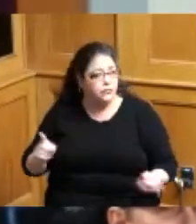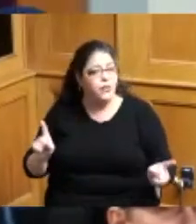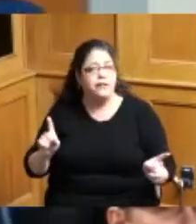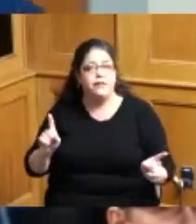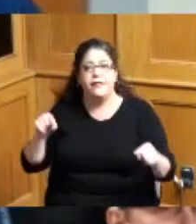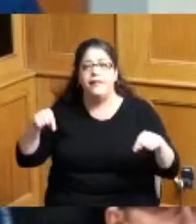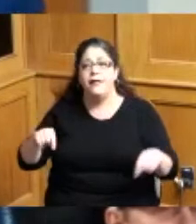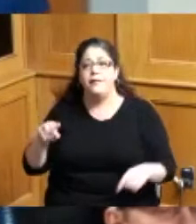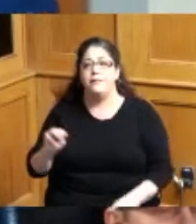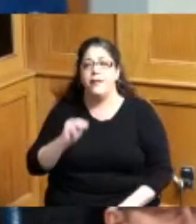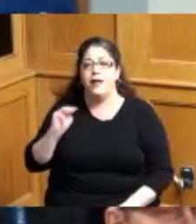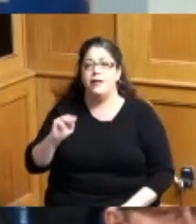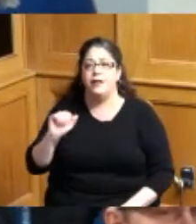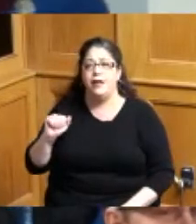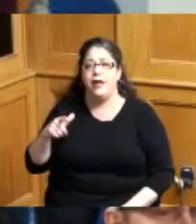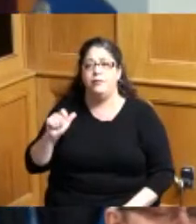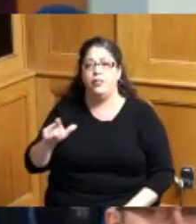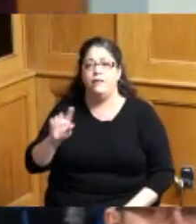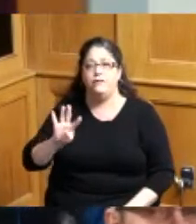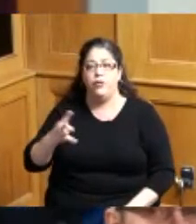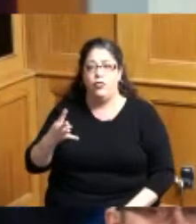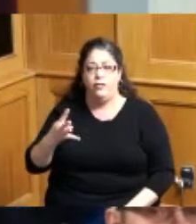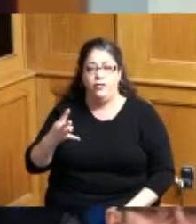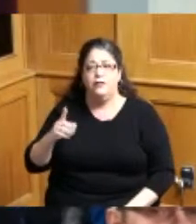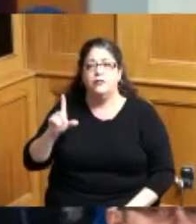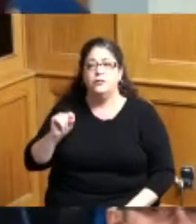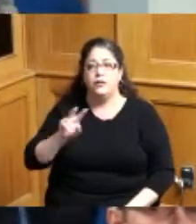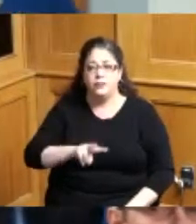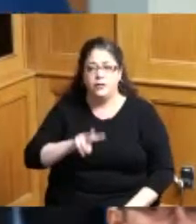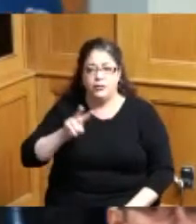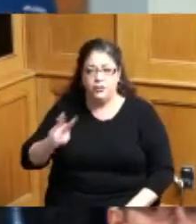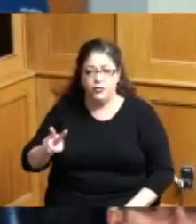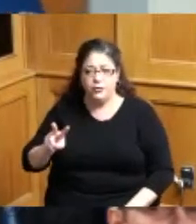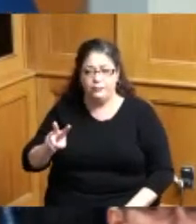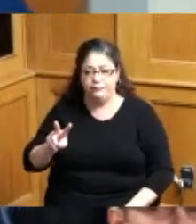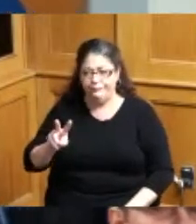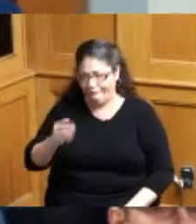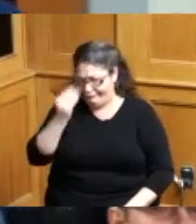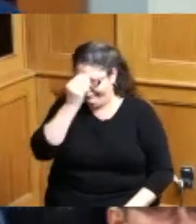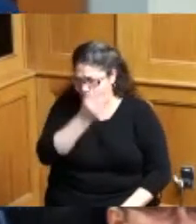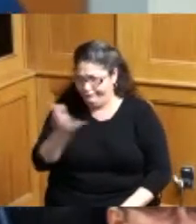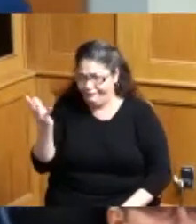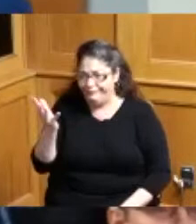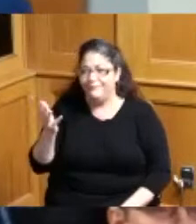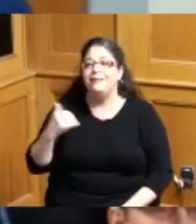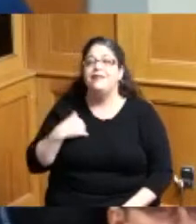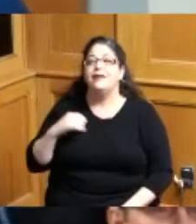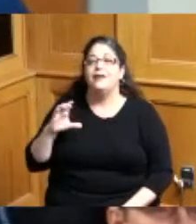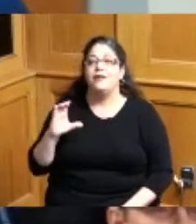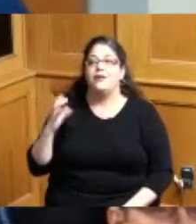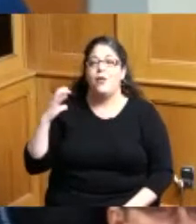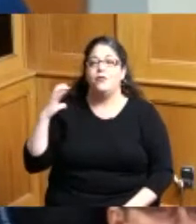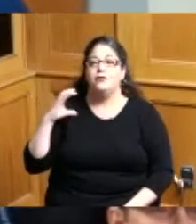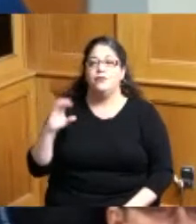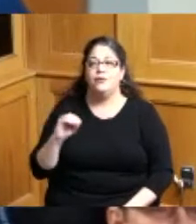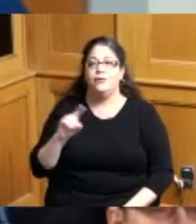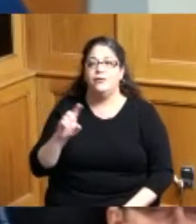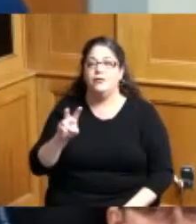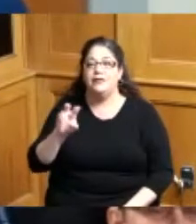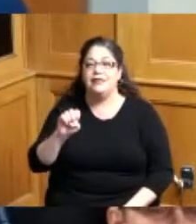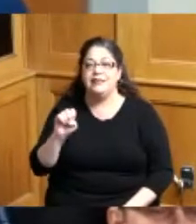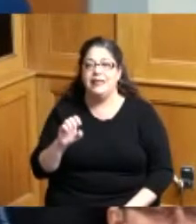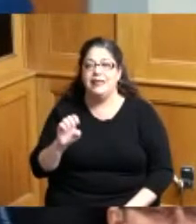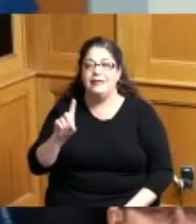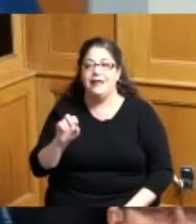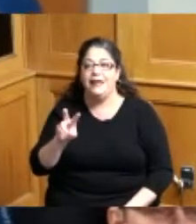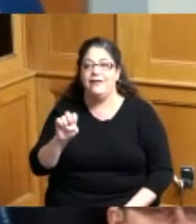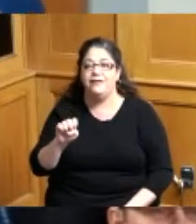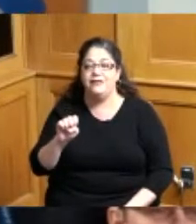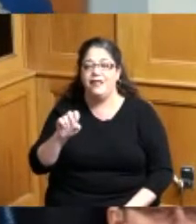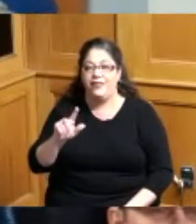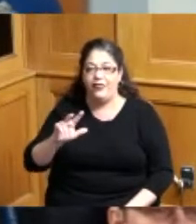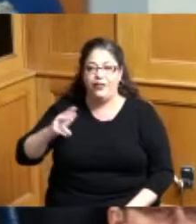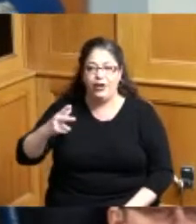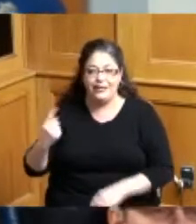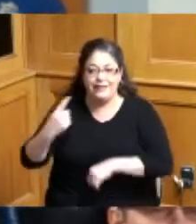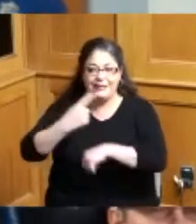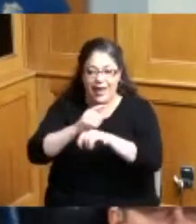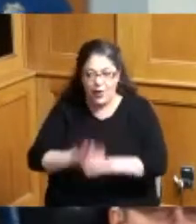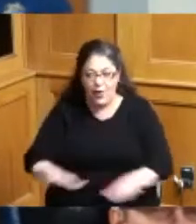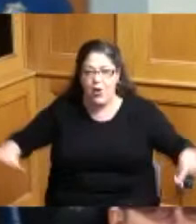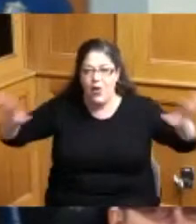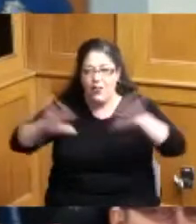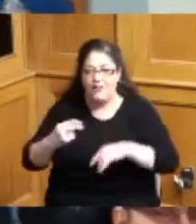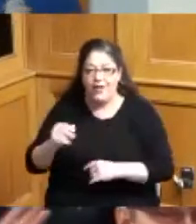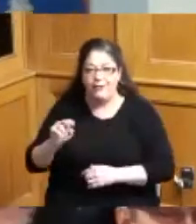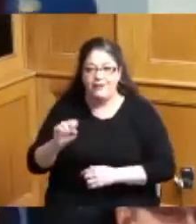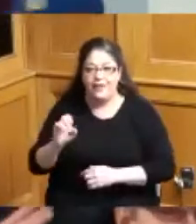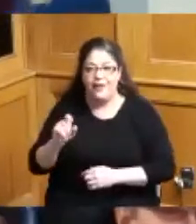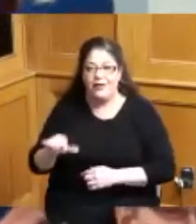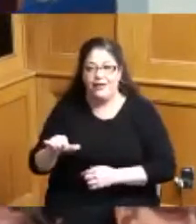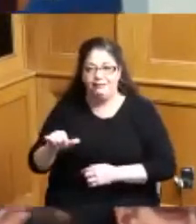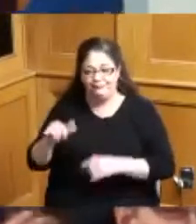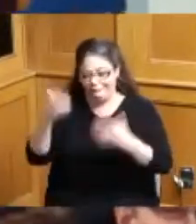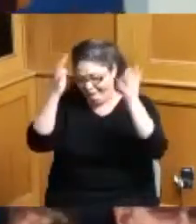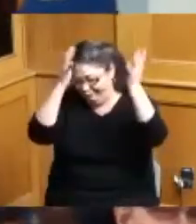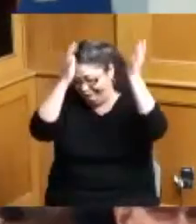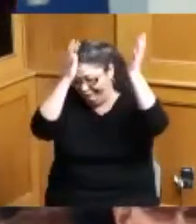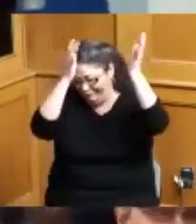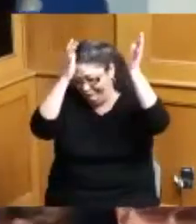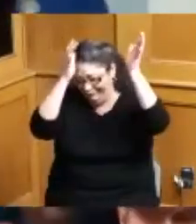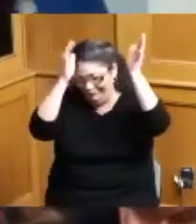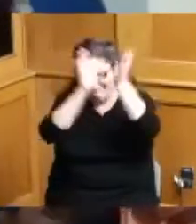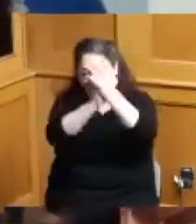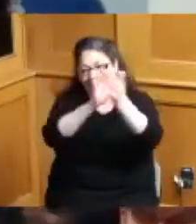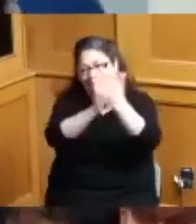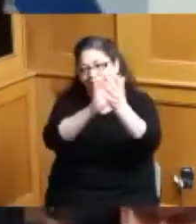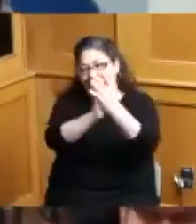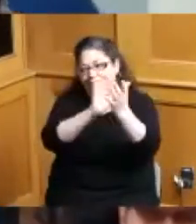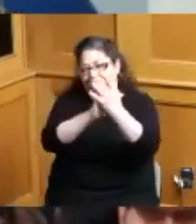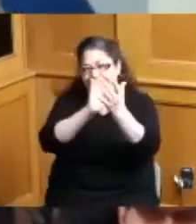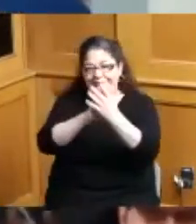Monday April the 4th 2022 be known as coach Ozzie Davis the third day in all of Hamilton County